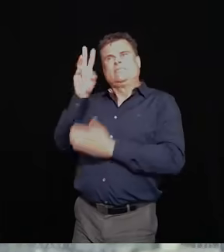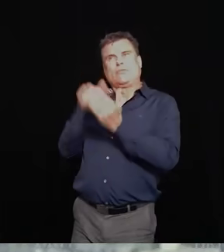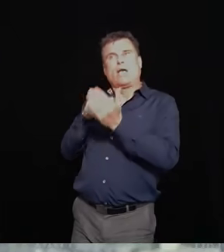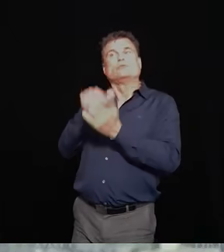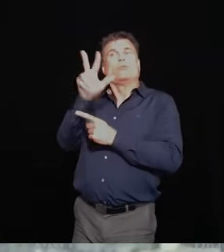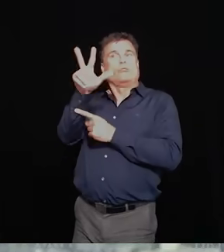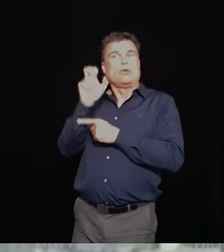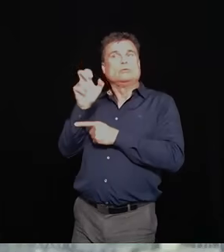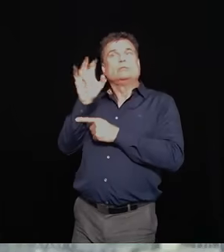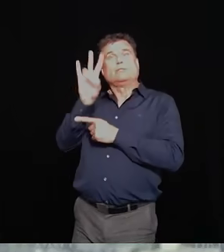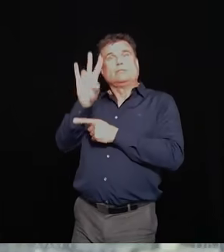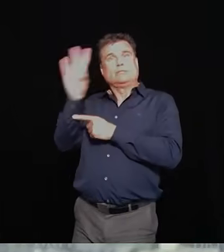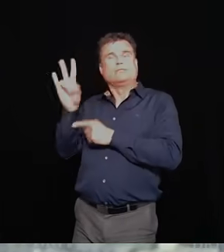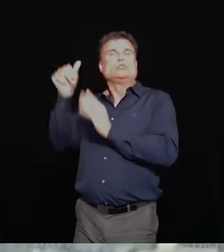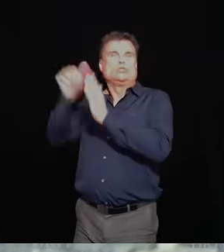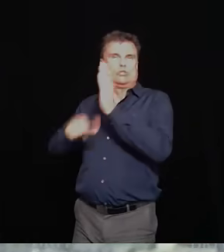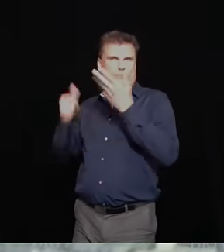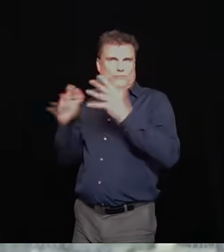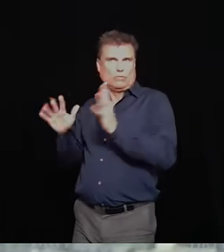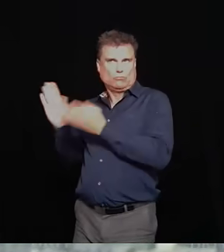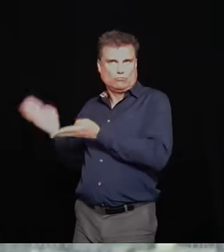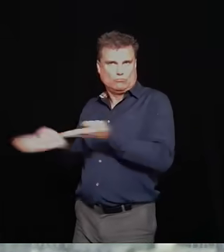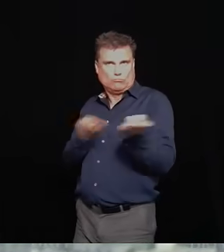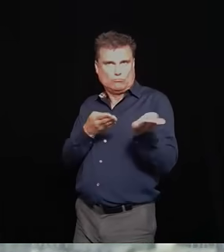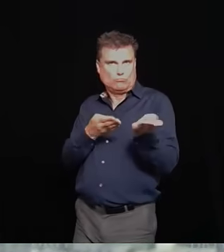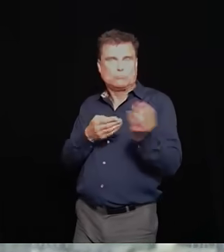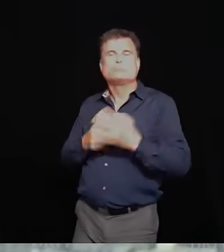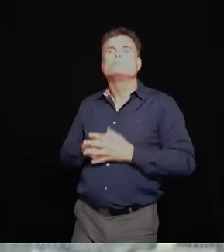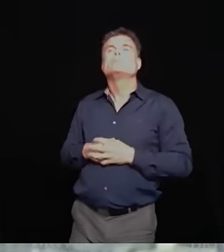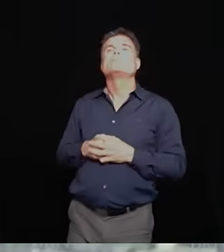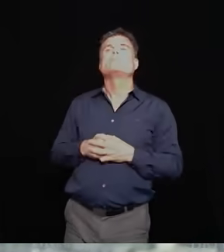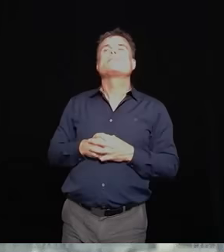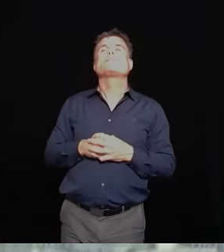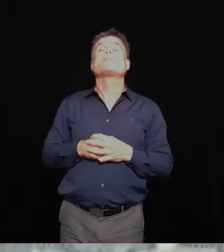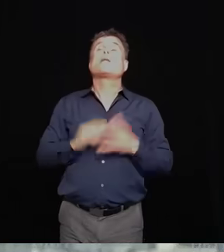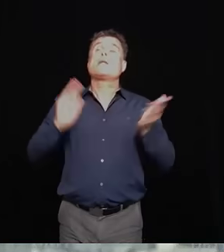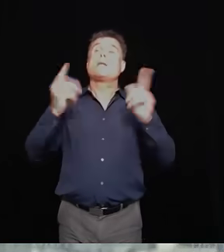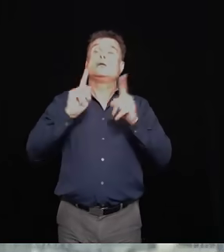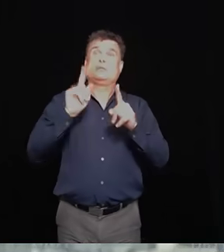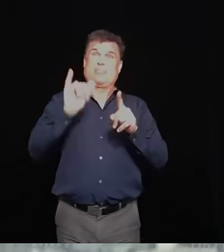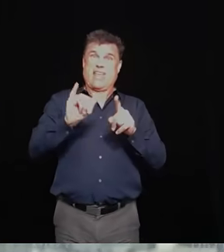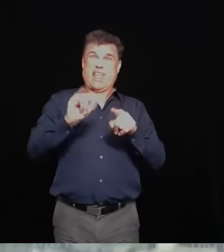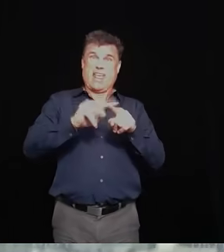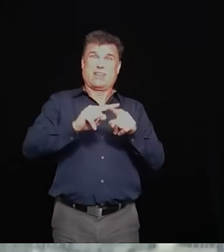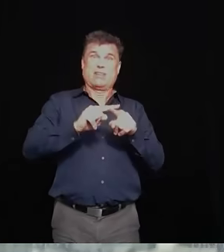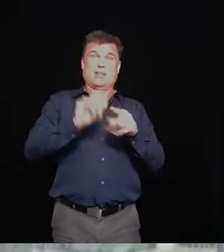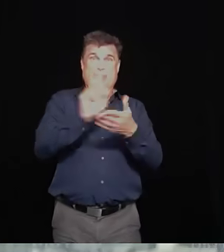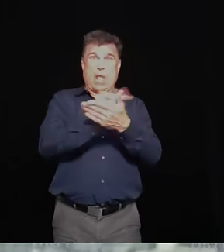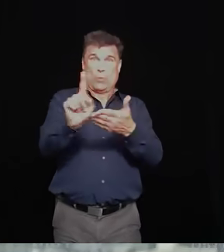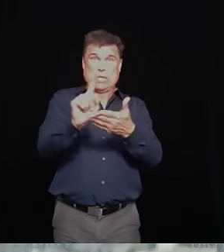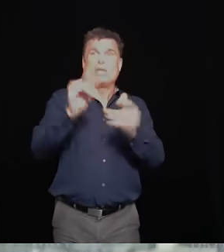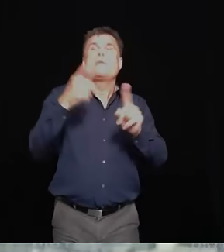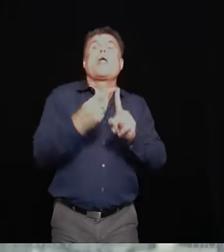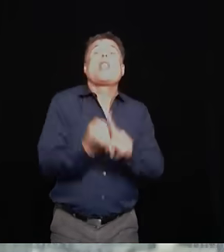for the well-being of our community to keep things moving. But it is helpful to remember that as we move